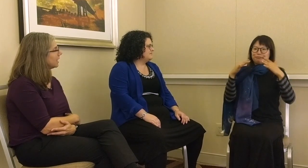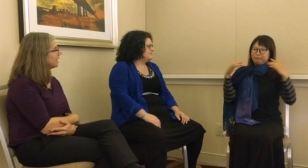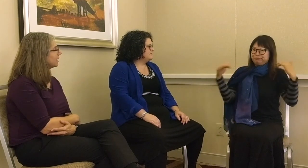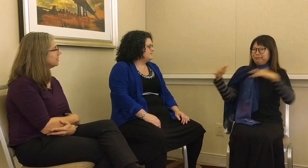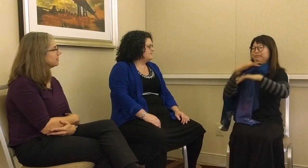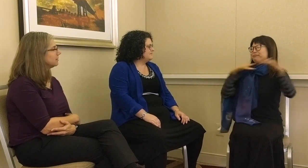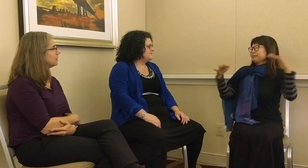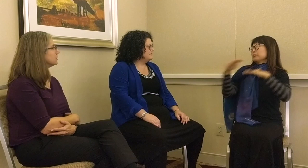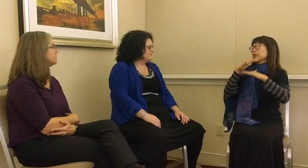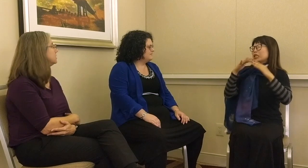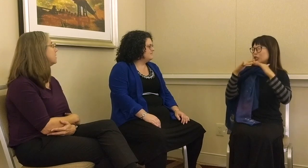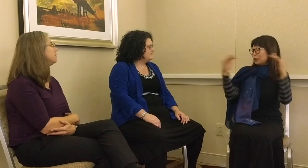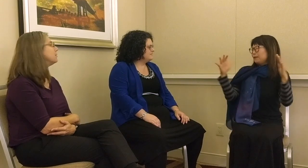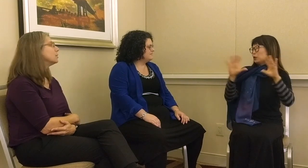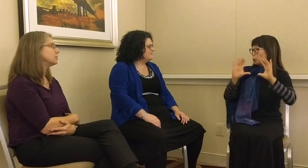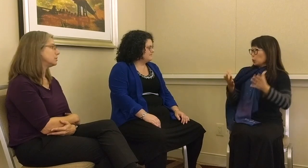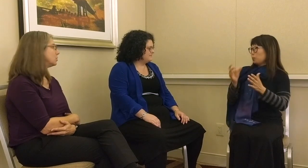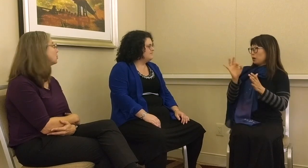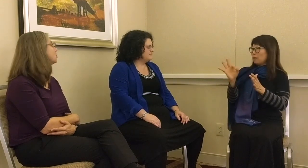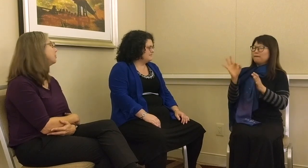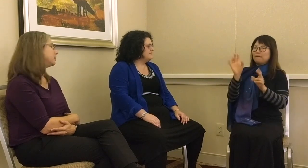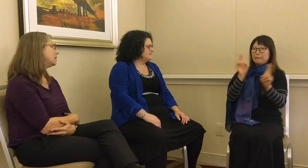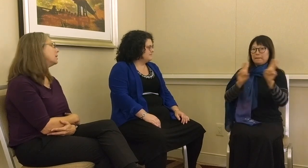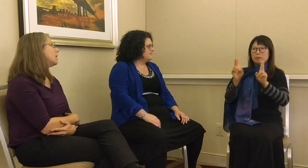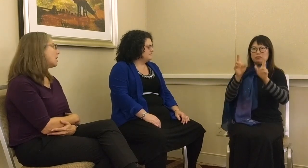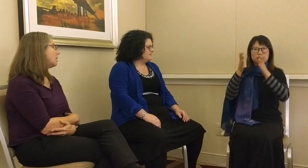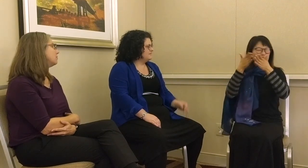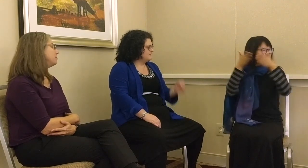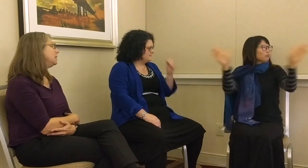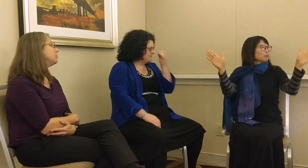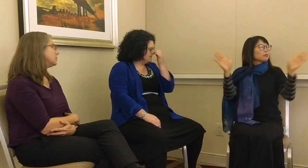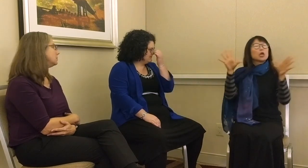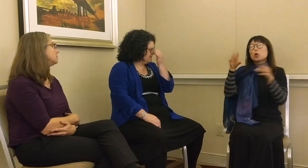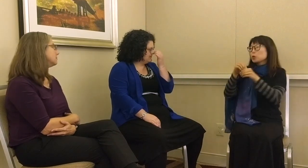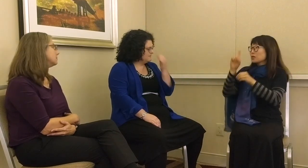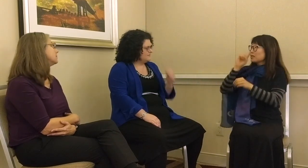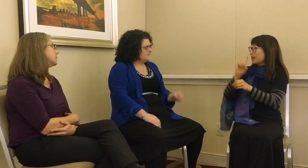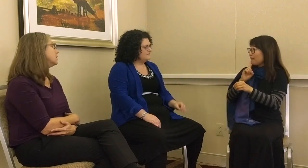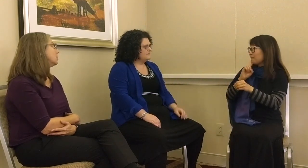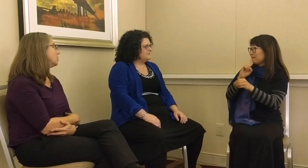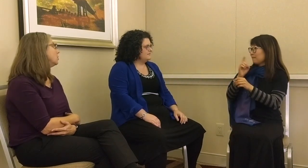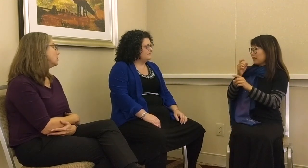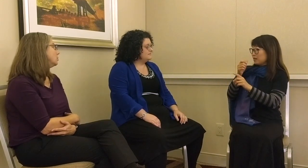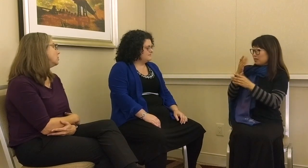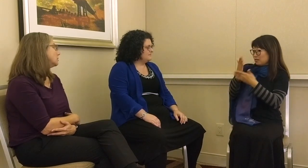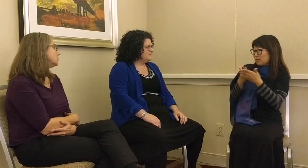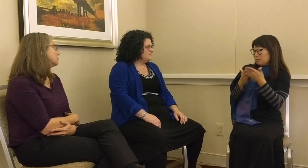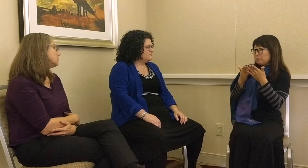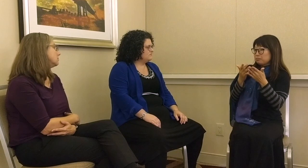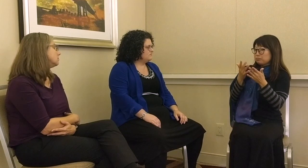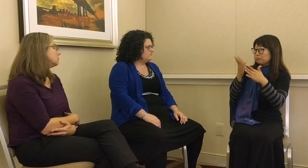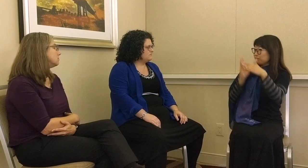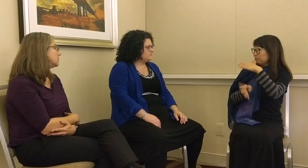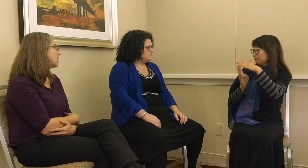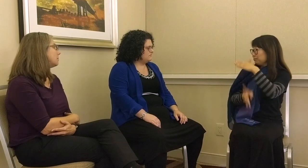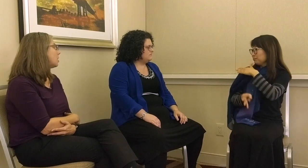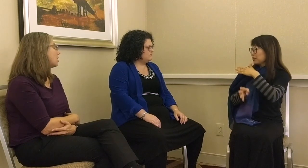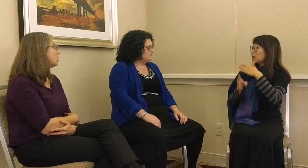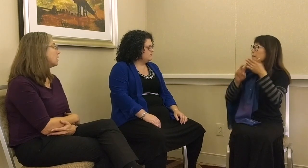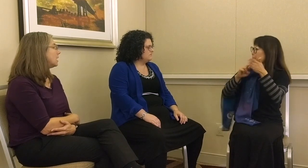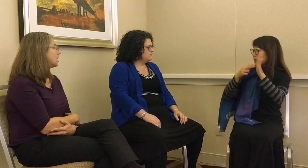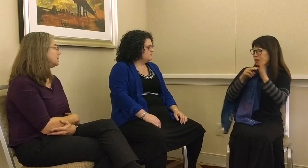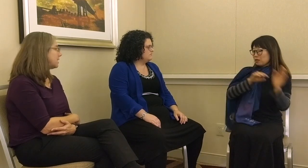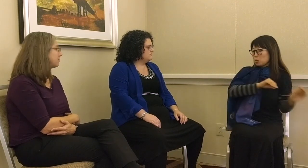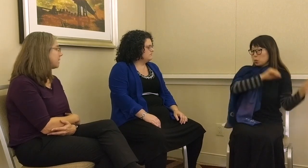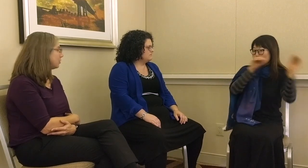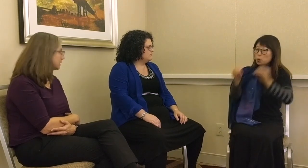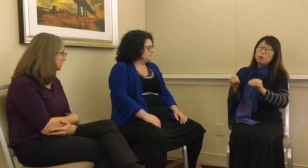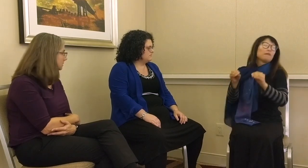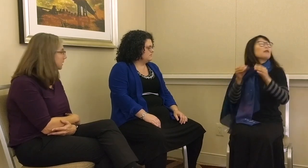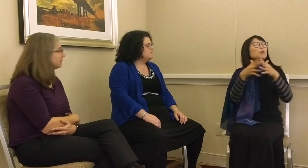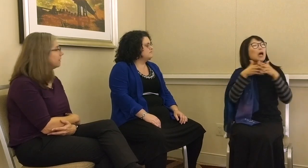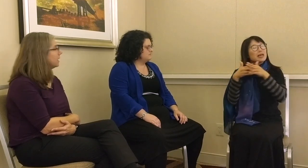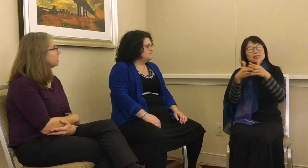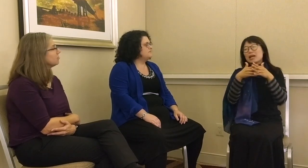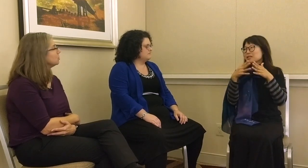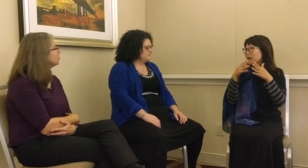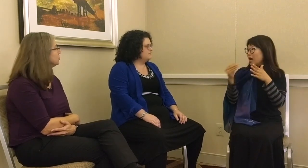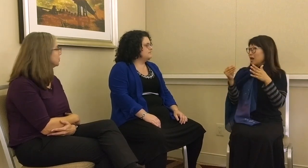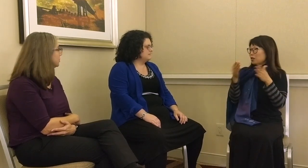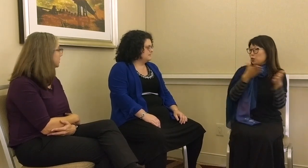There’s a diverse group of people, who some are deaf migrants. They moved to the United